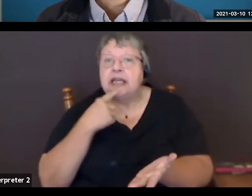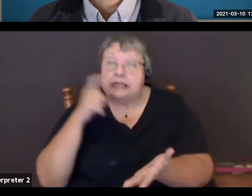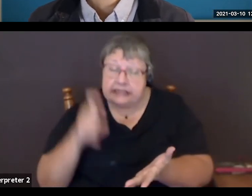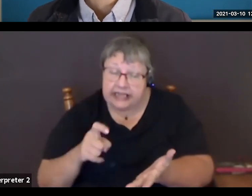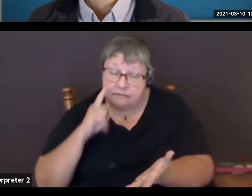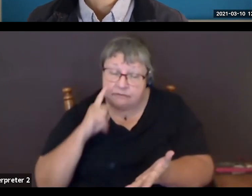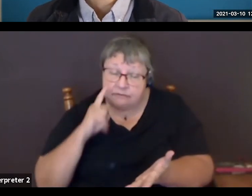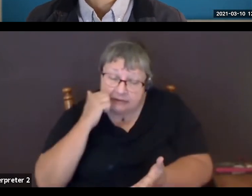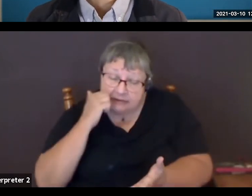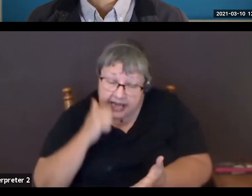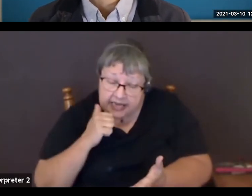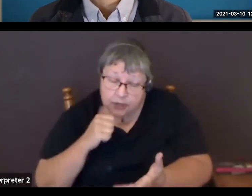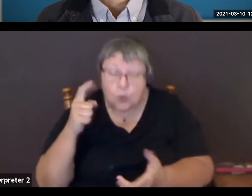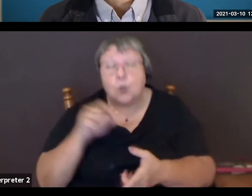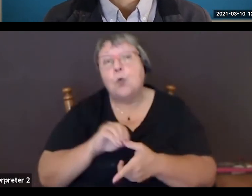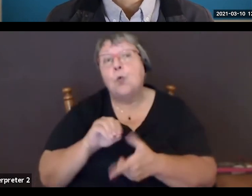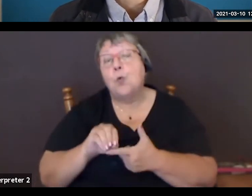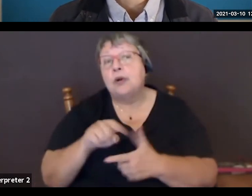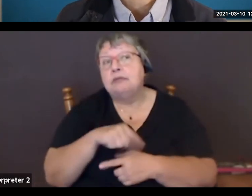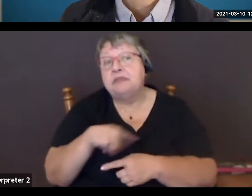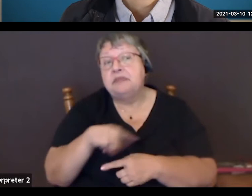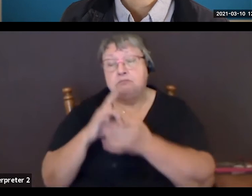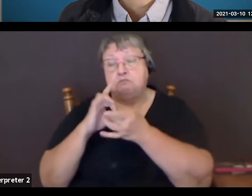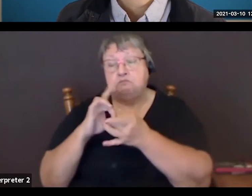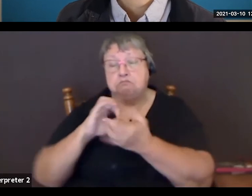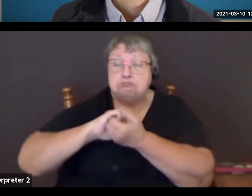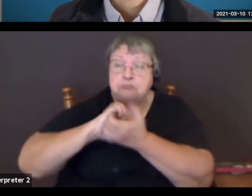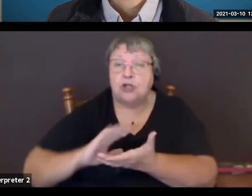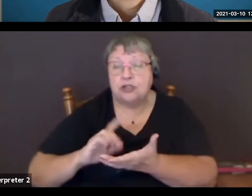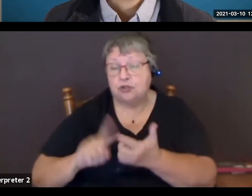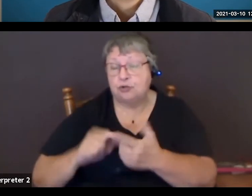or collaborate with partners to make discoveries that advanced theory and practice alike.